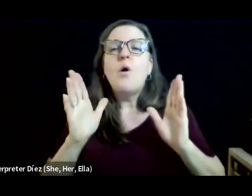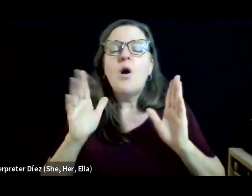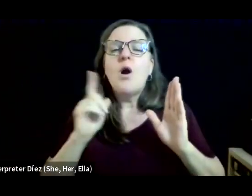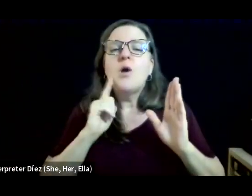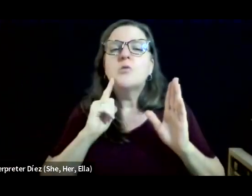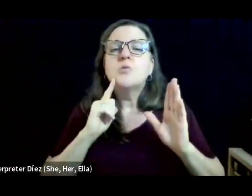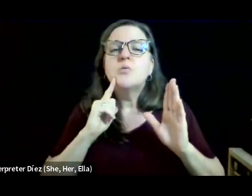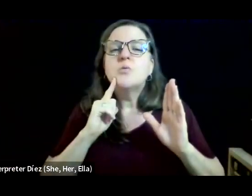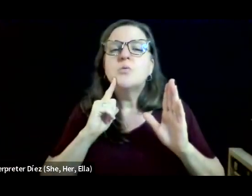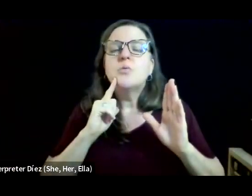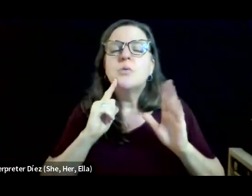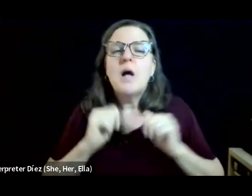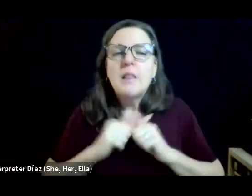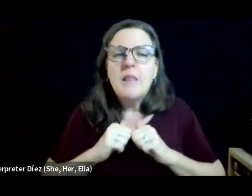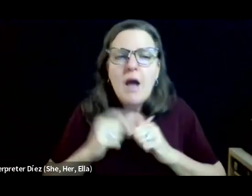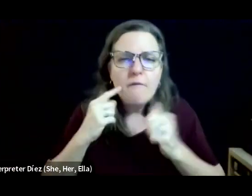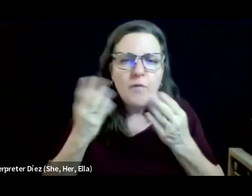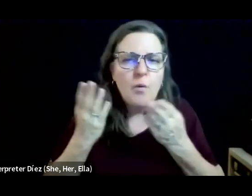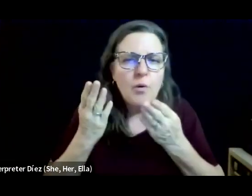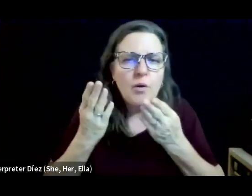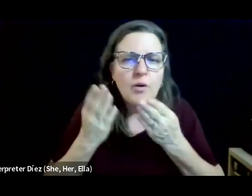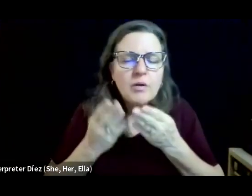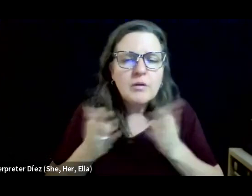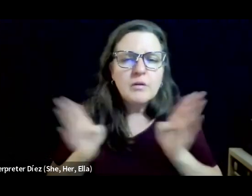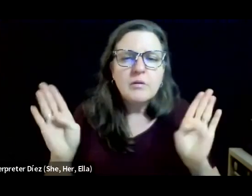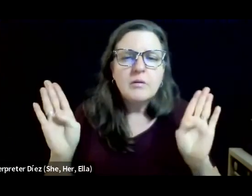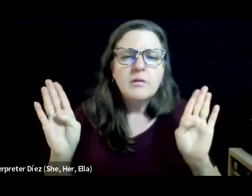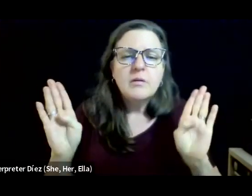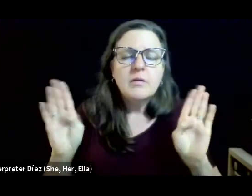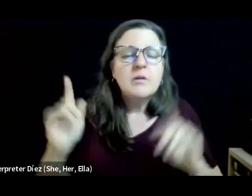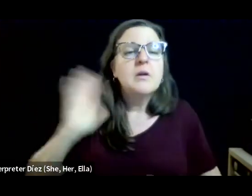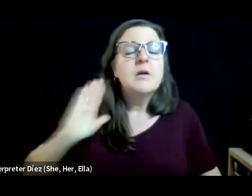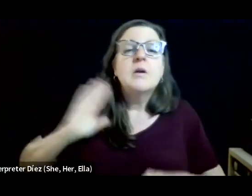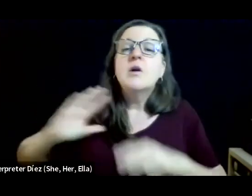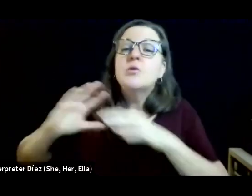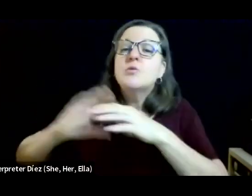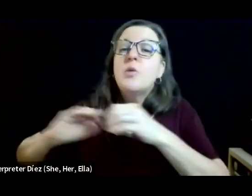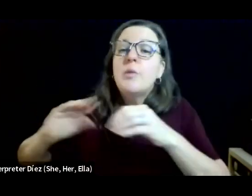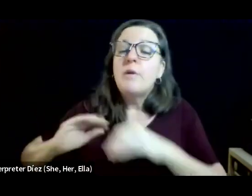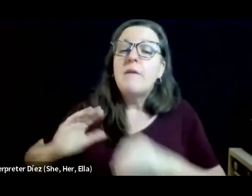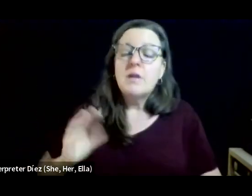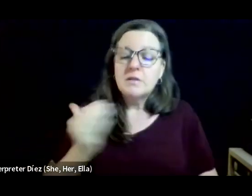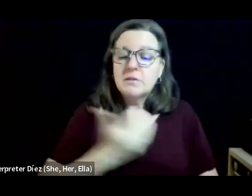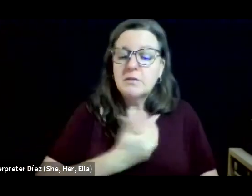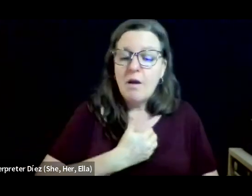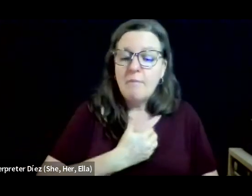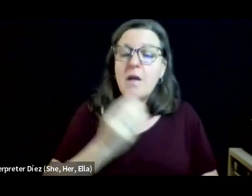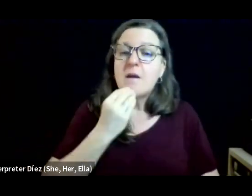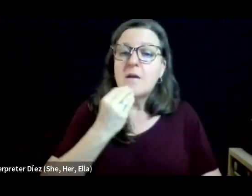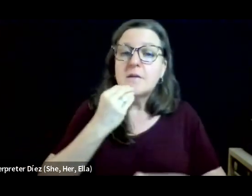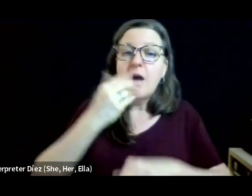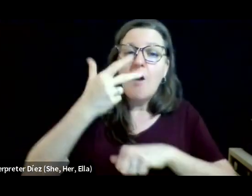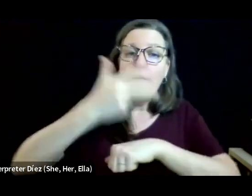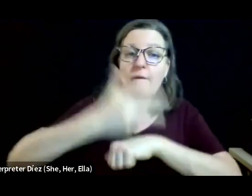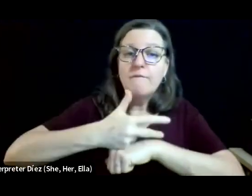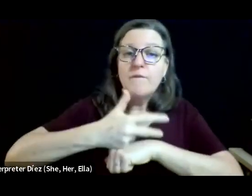the utilization of these food trucks to the priva- to the previous comment, our-our food trucks have been working with